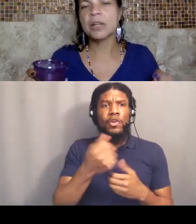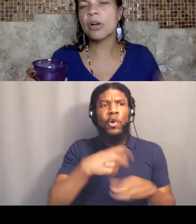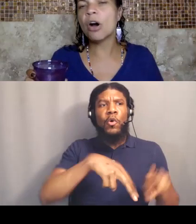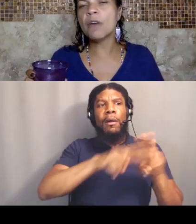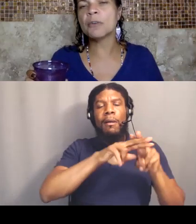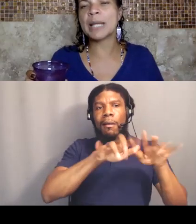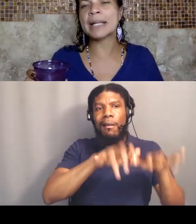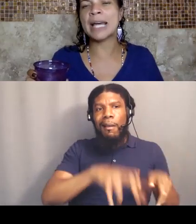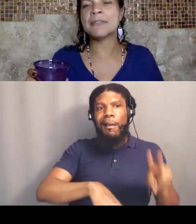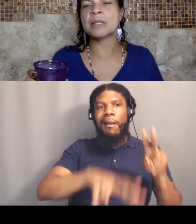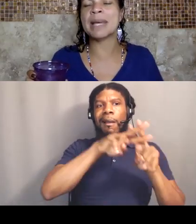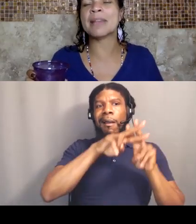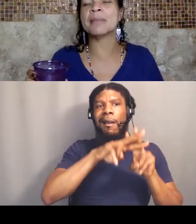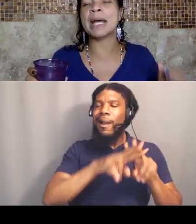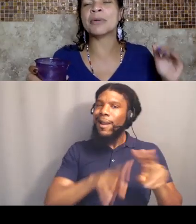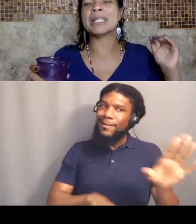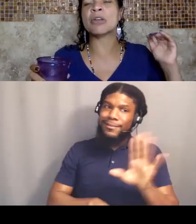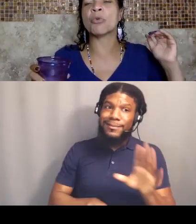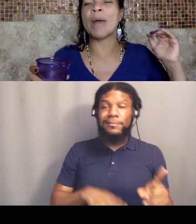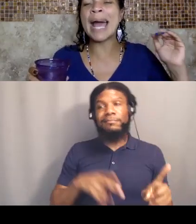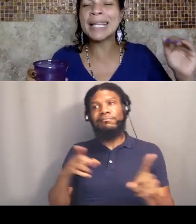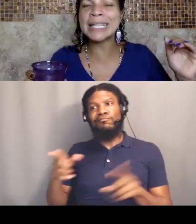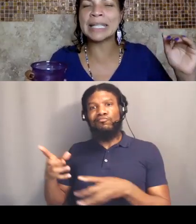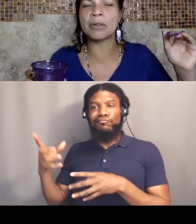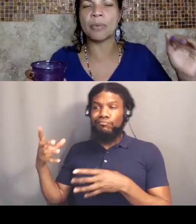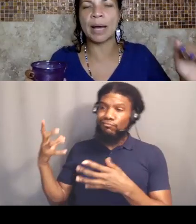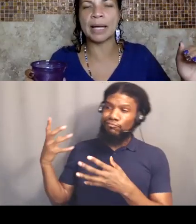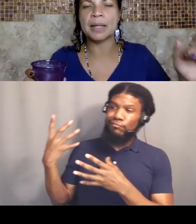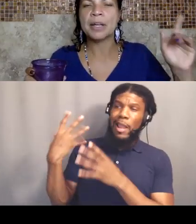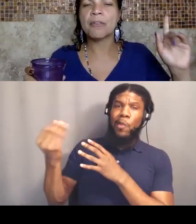The call for Black Lives Matter is a rallying cry